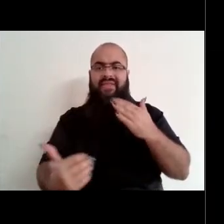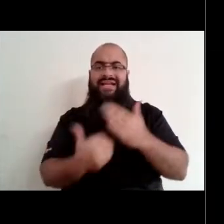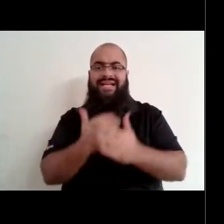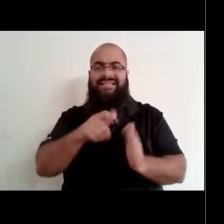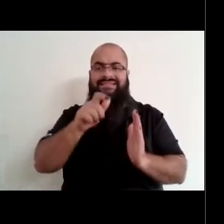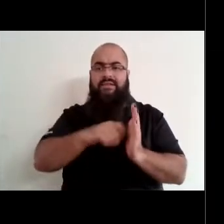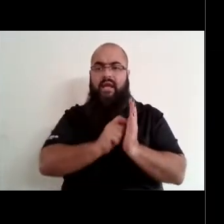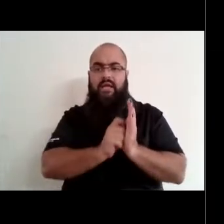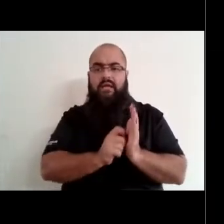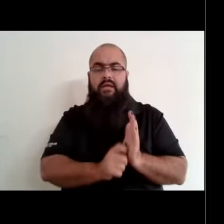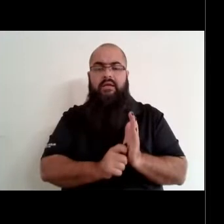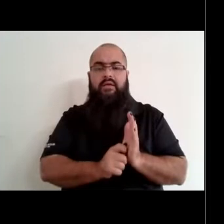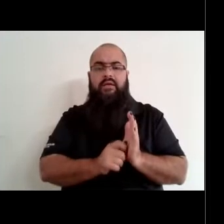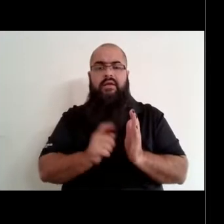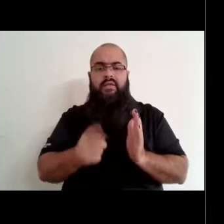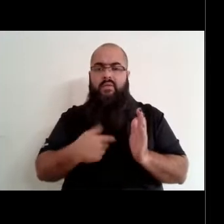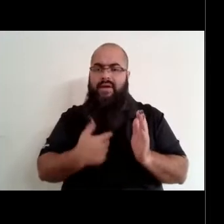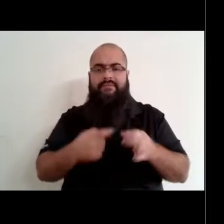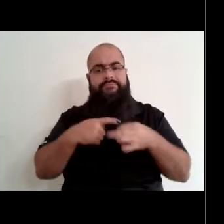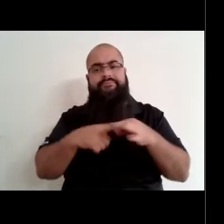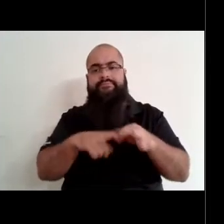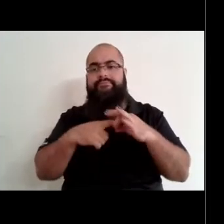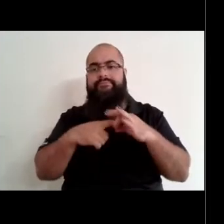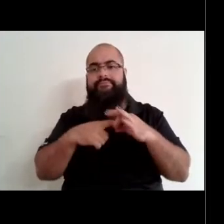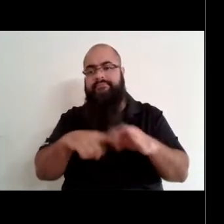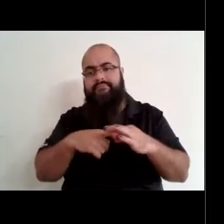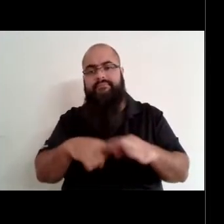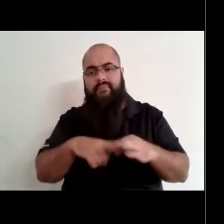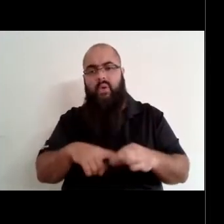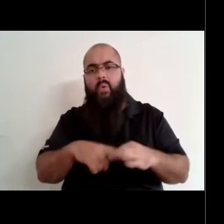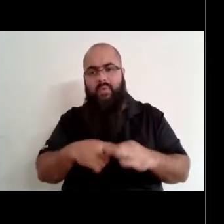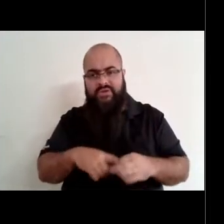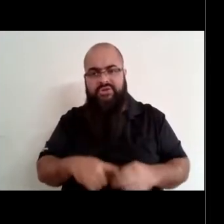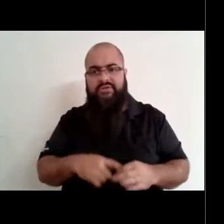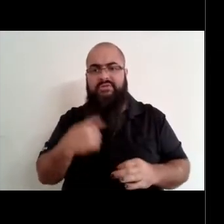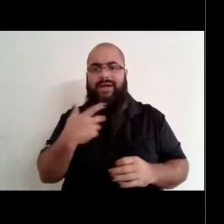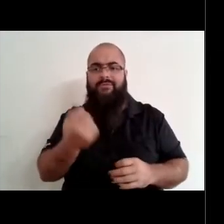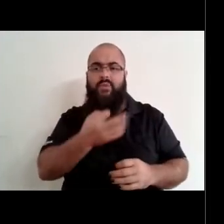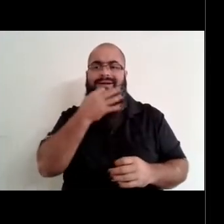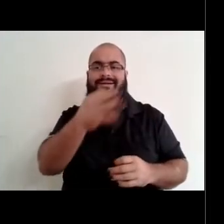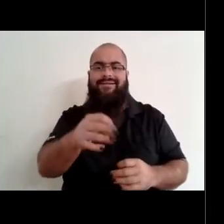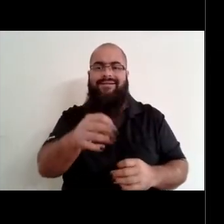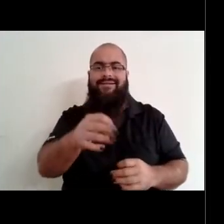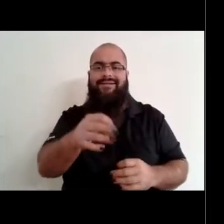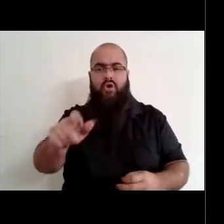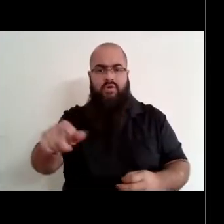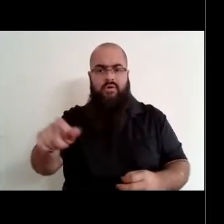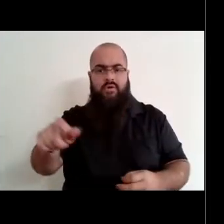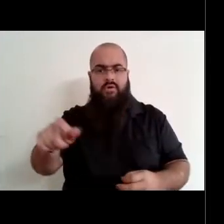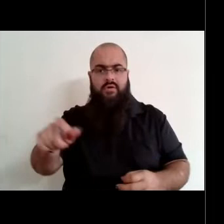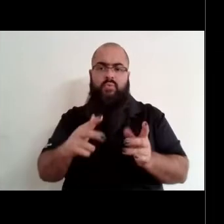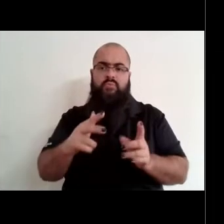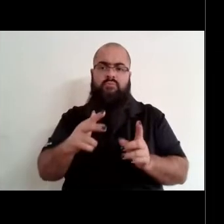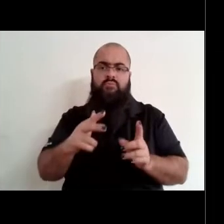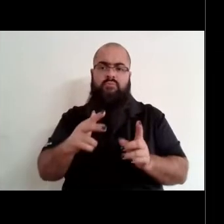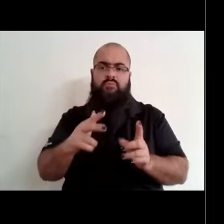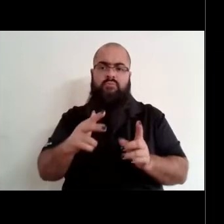This has just been introduced in 2022. The mental health support worker, their role is mainly around assessment of clients' needs and doing risk assessments.